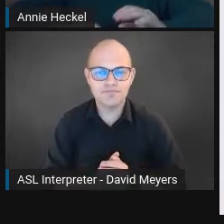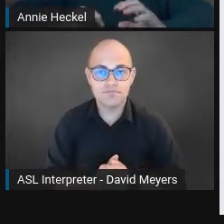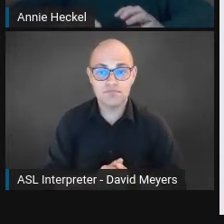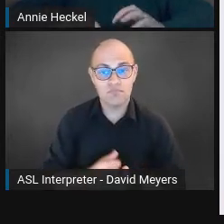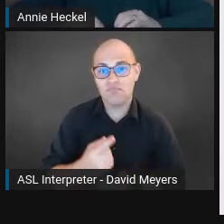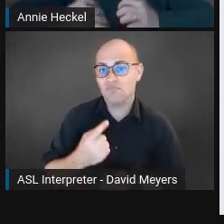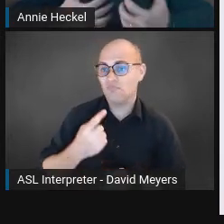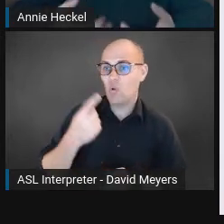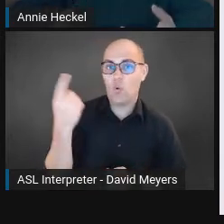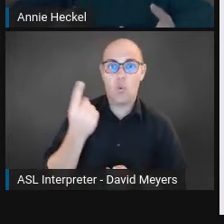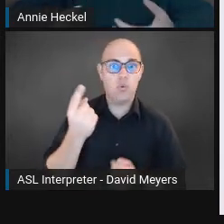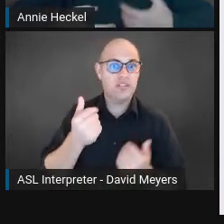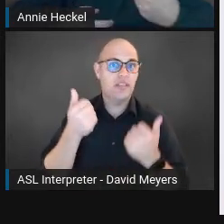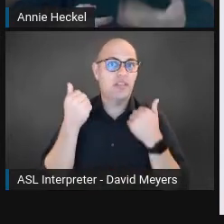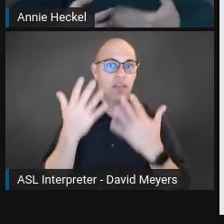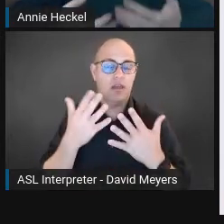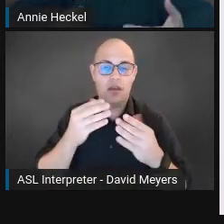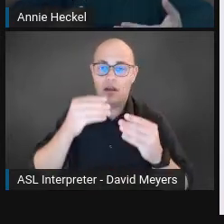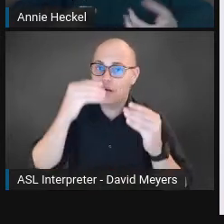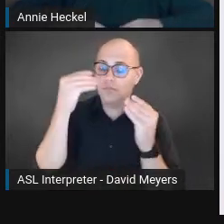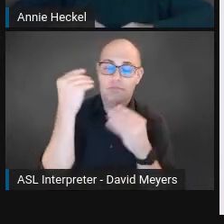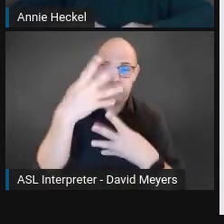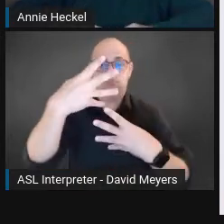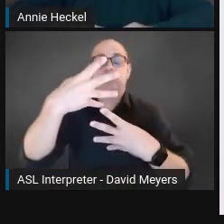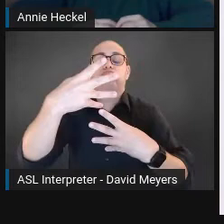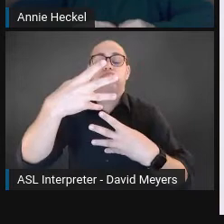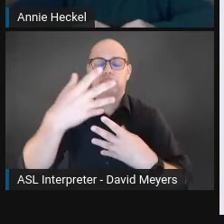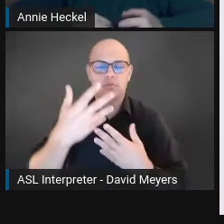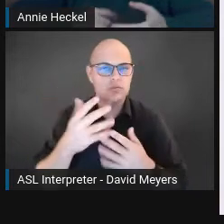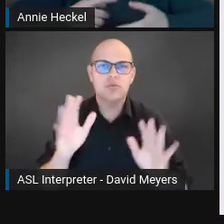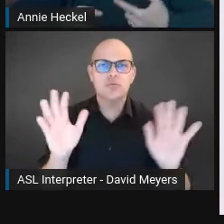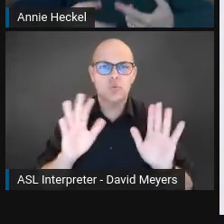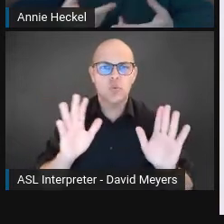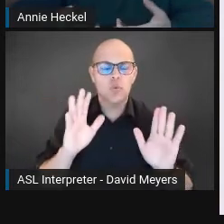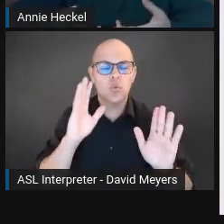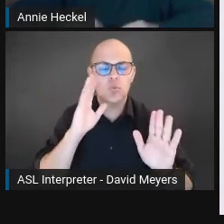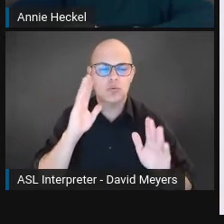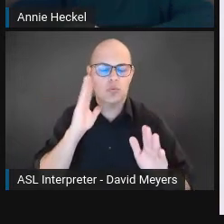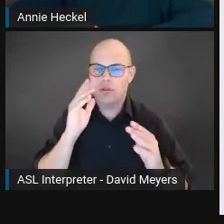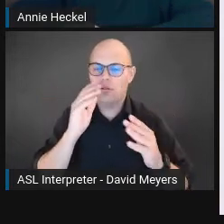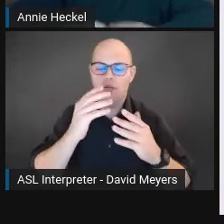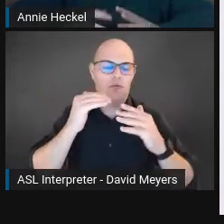where it's going to hit your user, the end users with cognitive overload every single time.